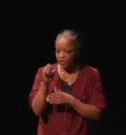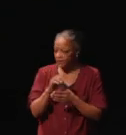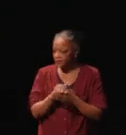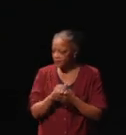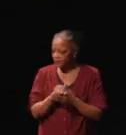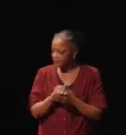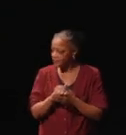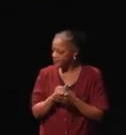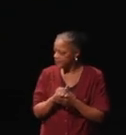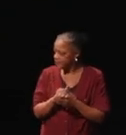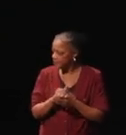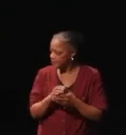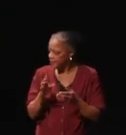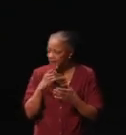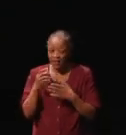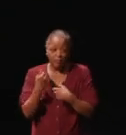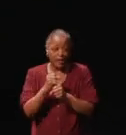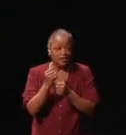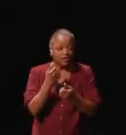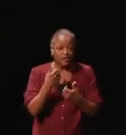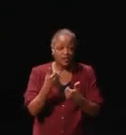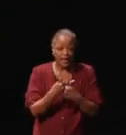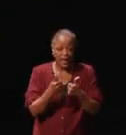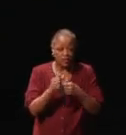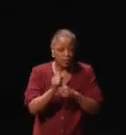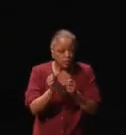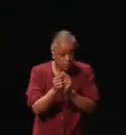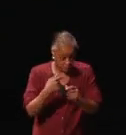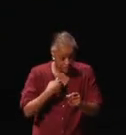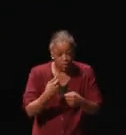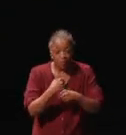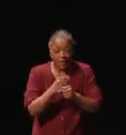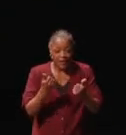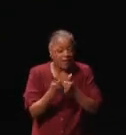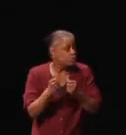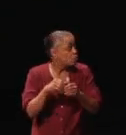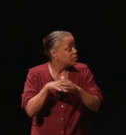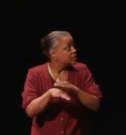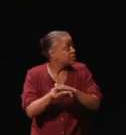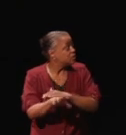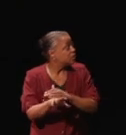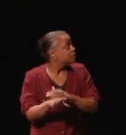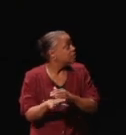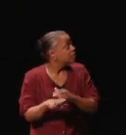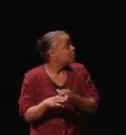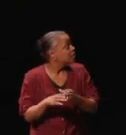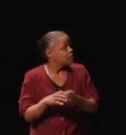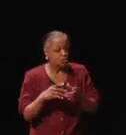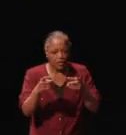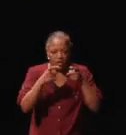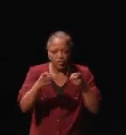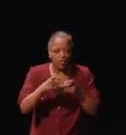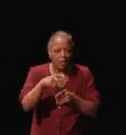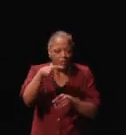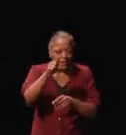Calling does a lot of work to make games more accessible with me. He can control the entire Xbox and PlayStation menu systems